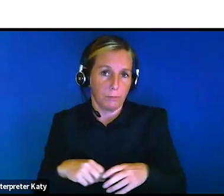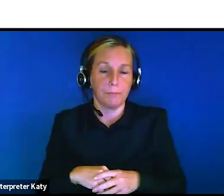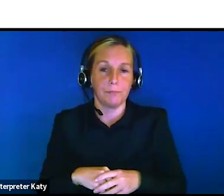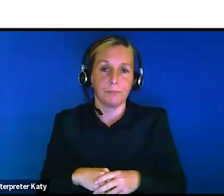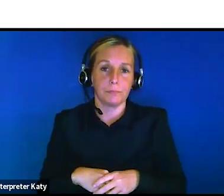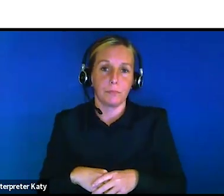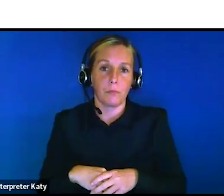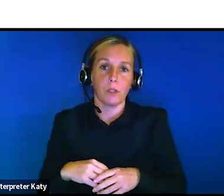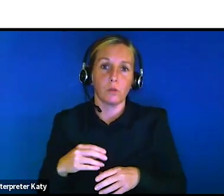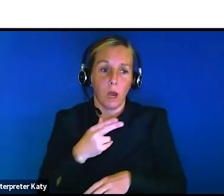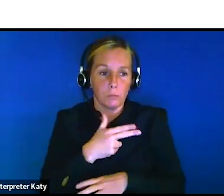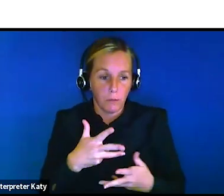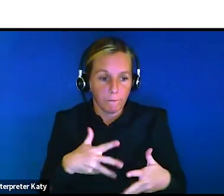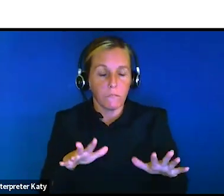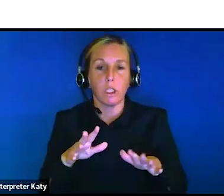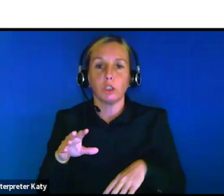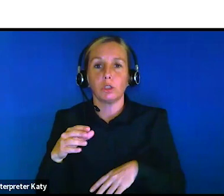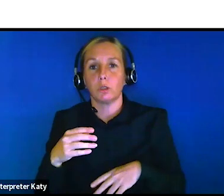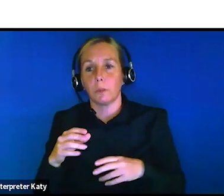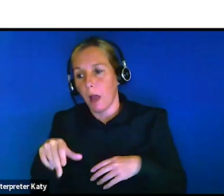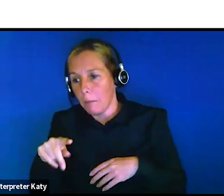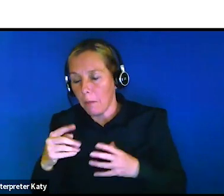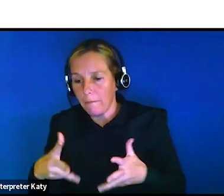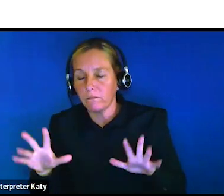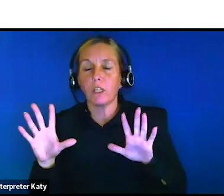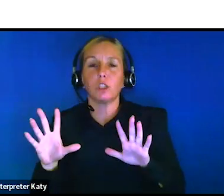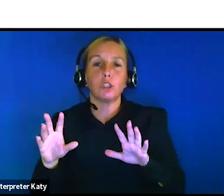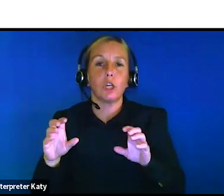I was able to attend the Georgia Peer Support Training.